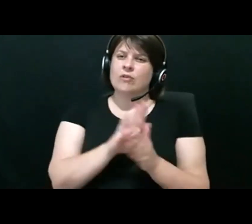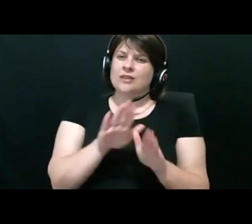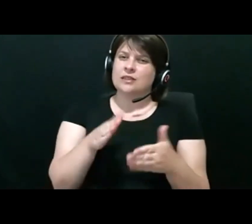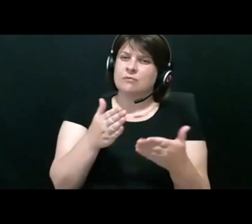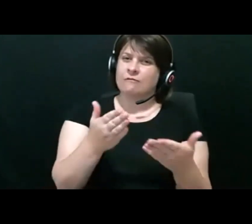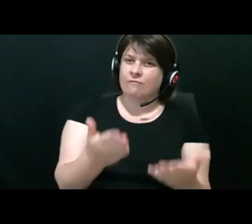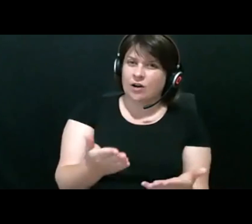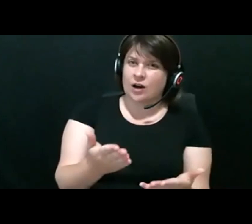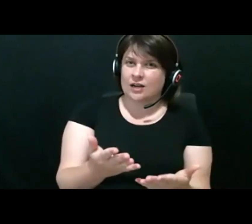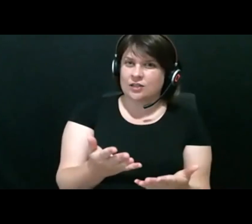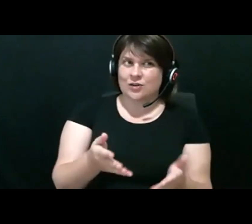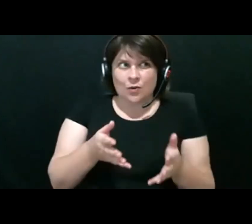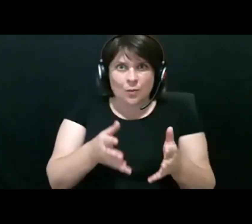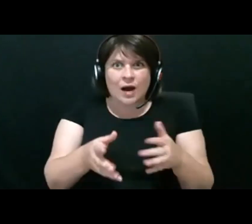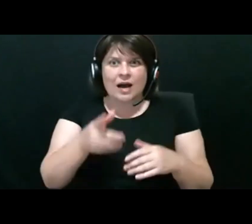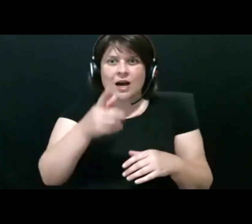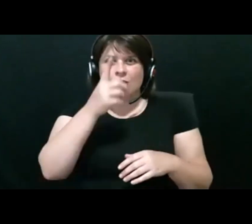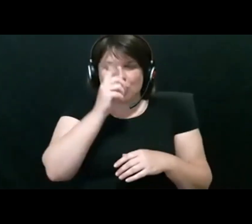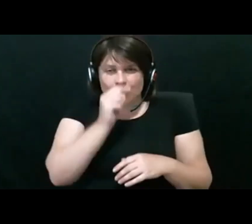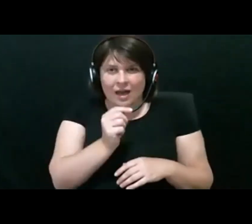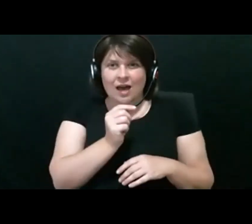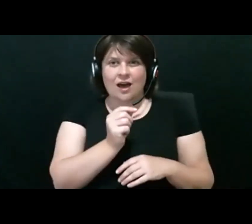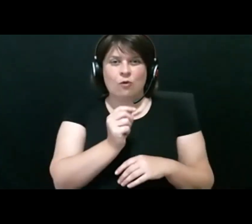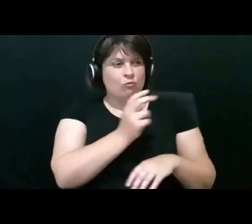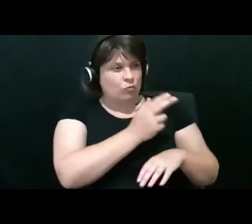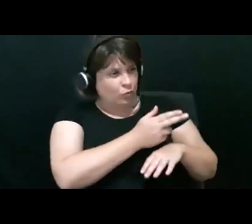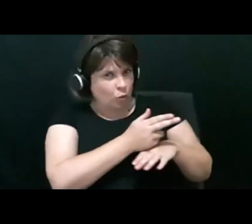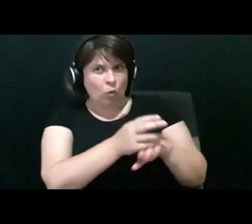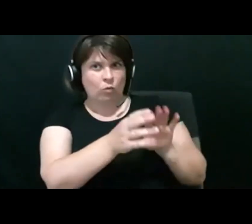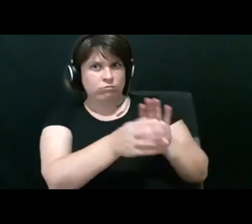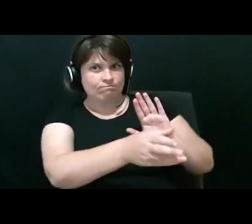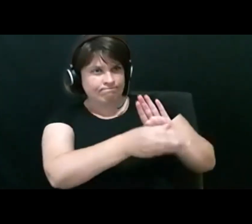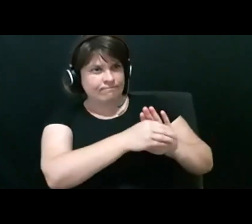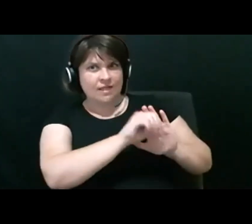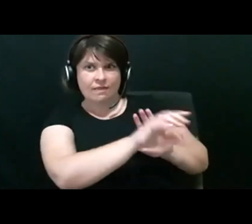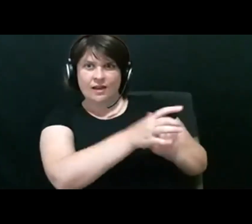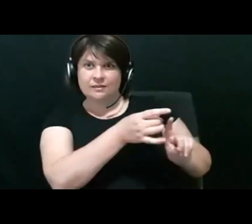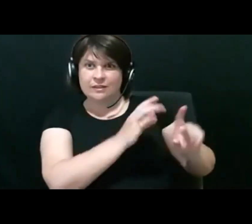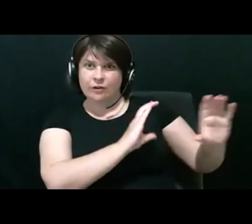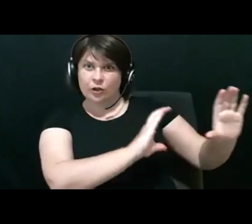to record and document an individual's communication. It doesn't really guide